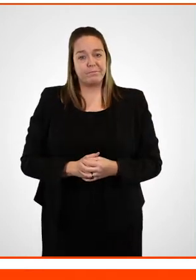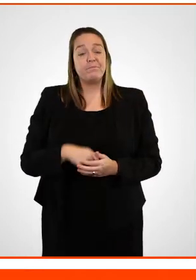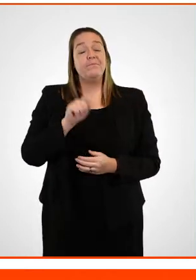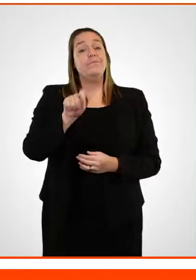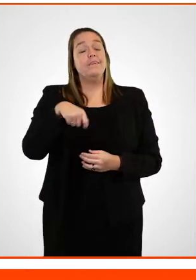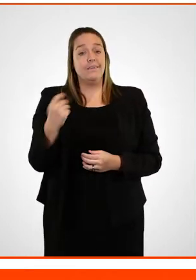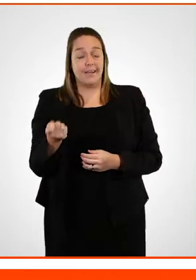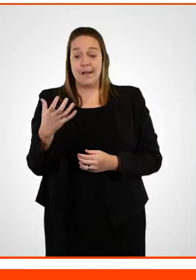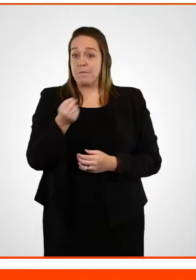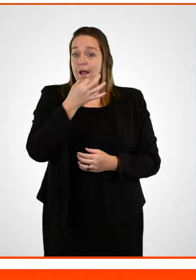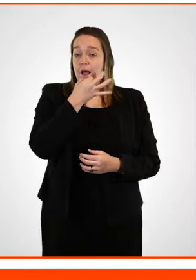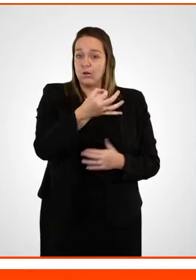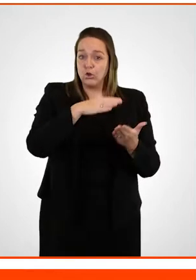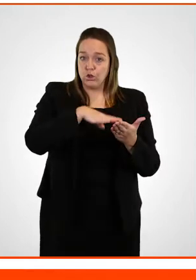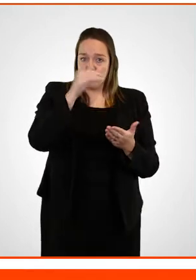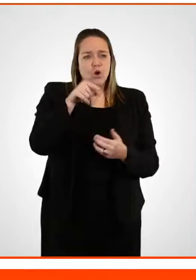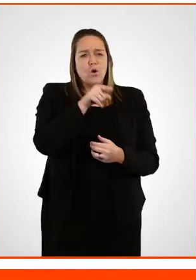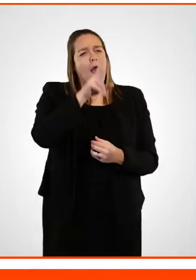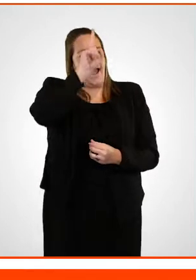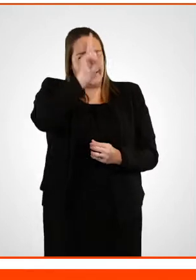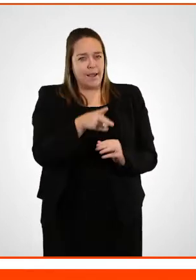And then we ask the student to record themselves again